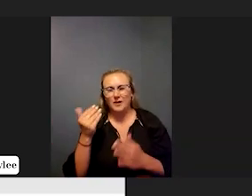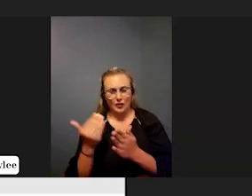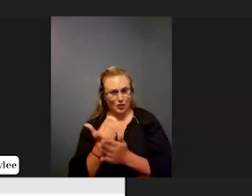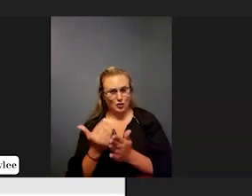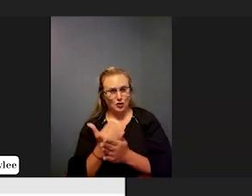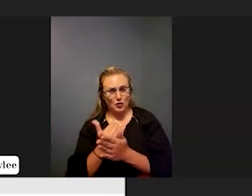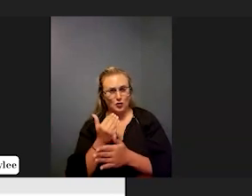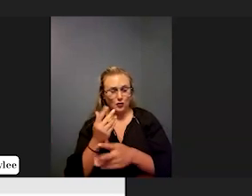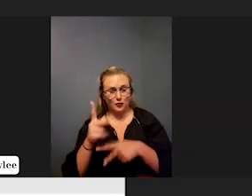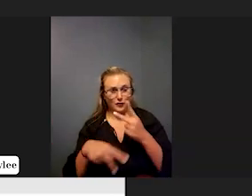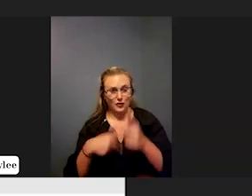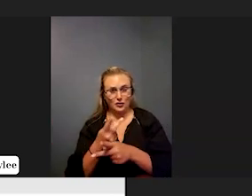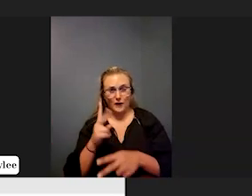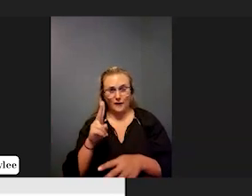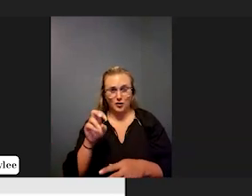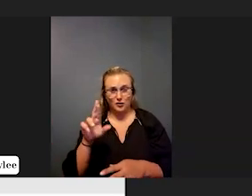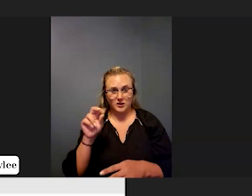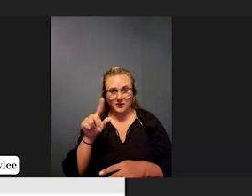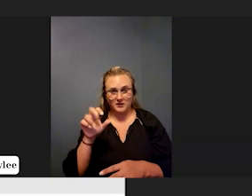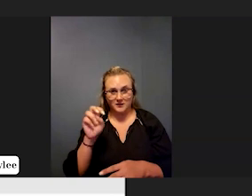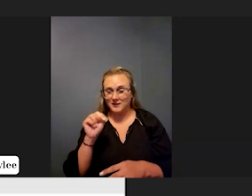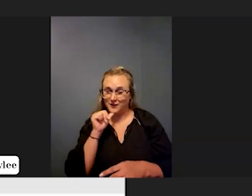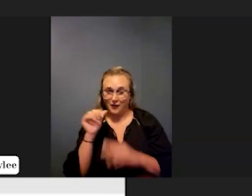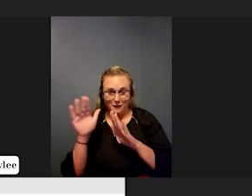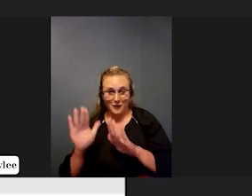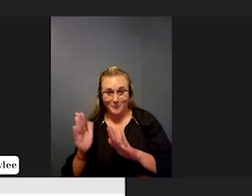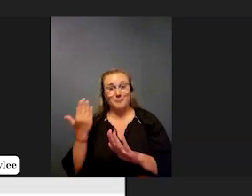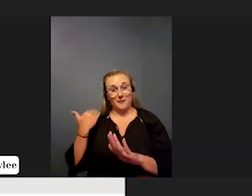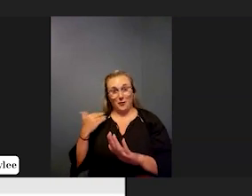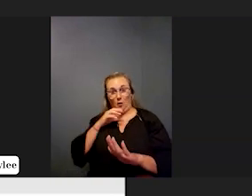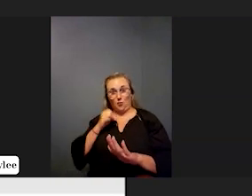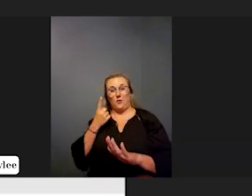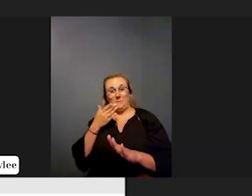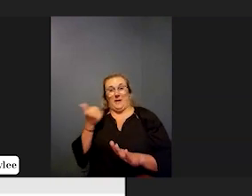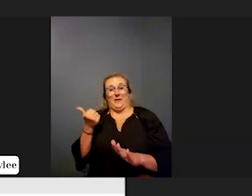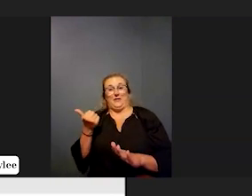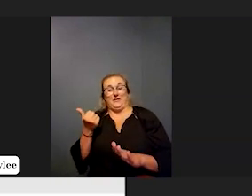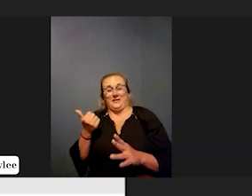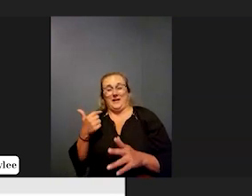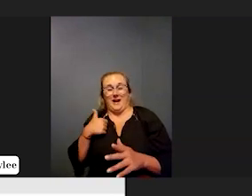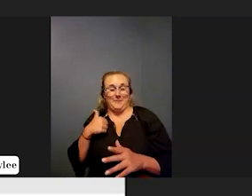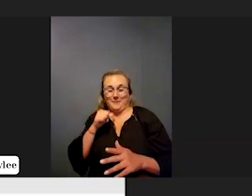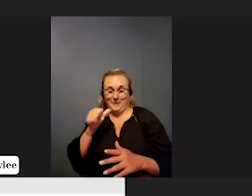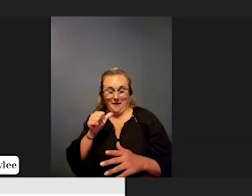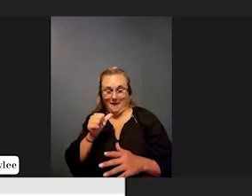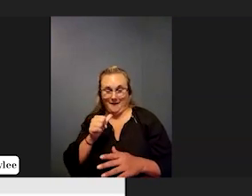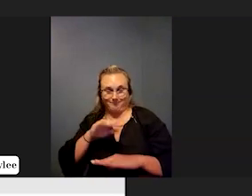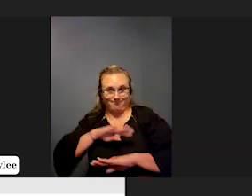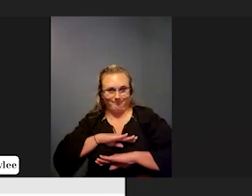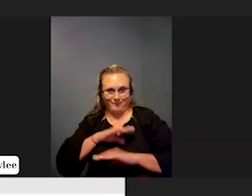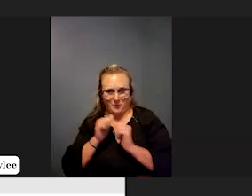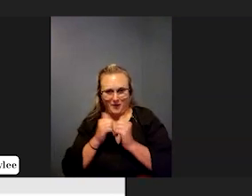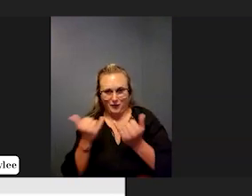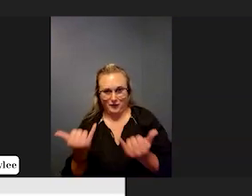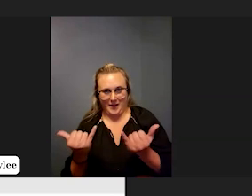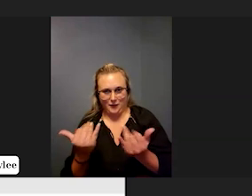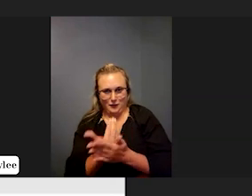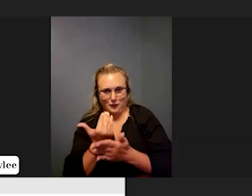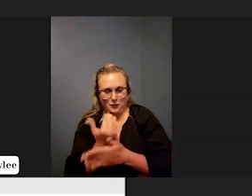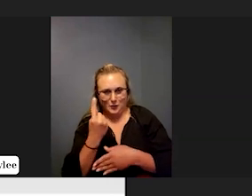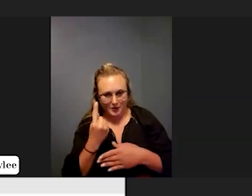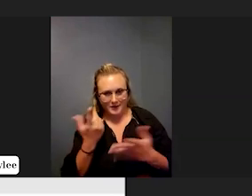I'll be honest, I'm not really pleased with it, and I prefer to add all of my alt text in PowerPoint and export it over personally.